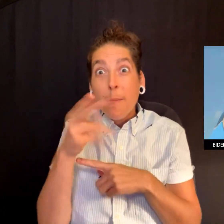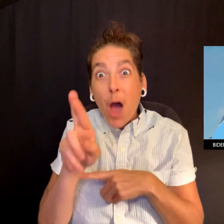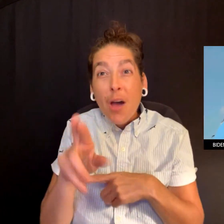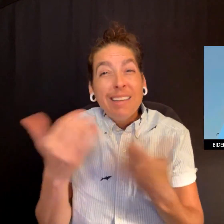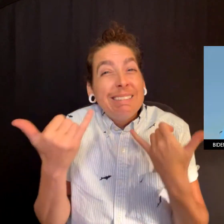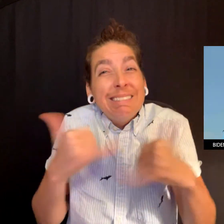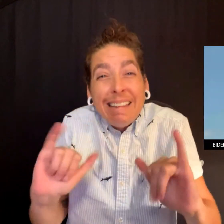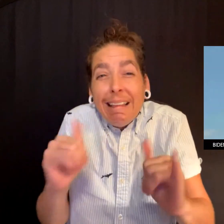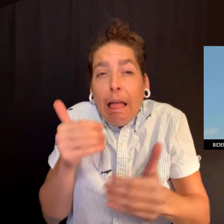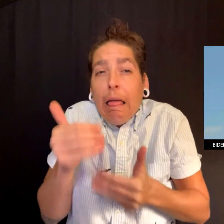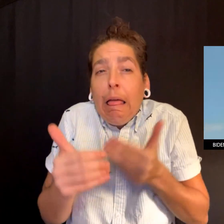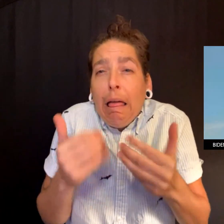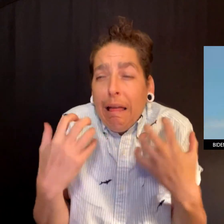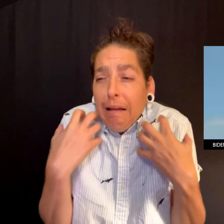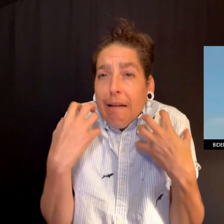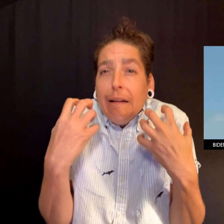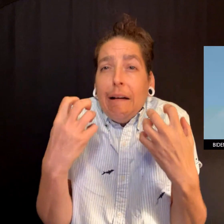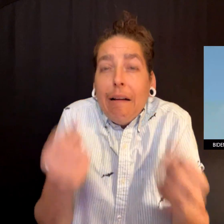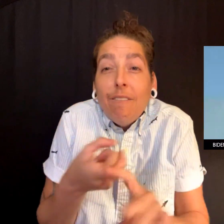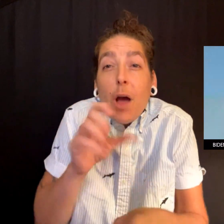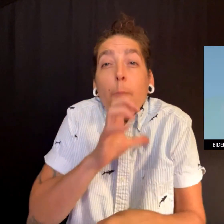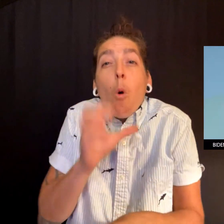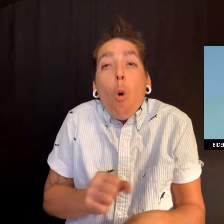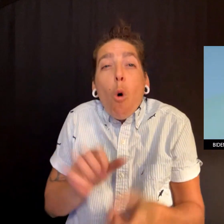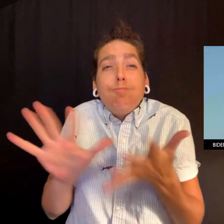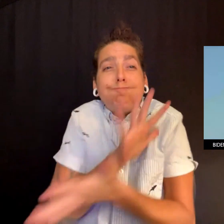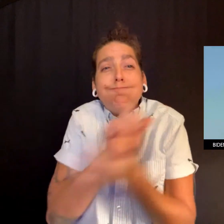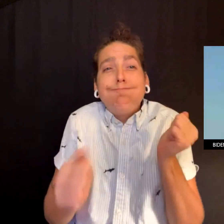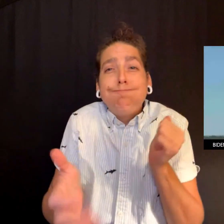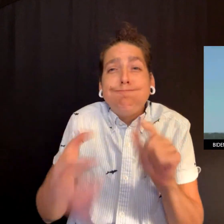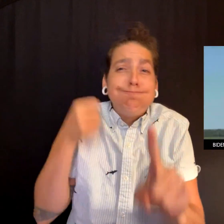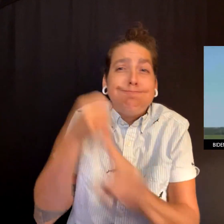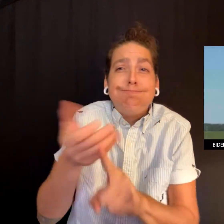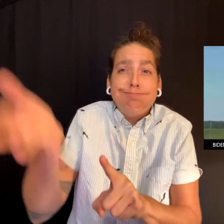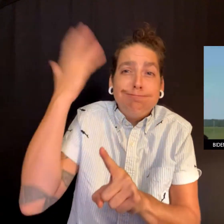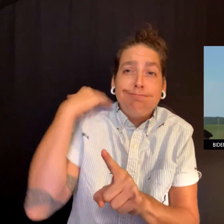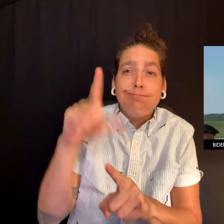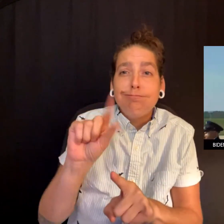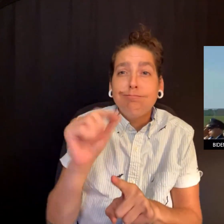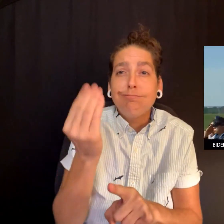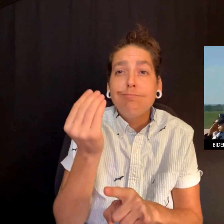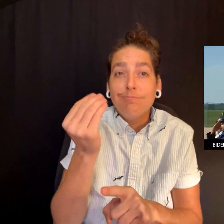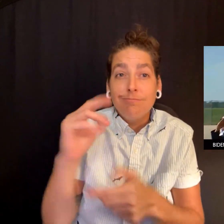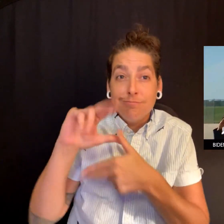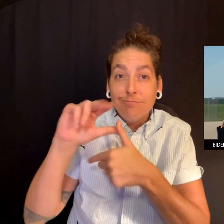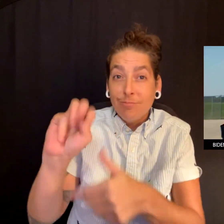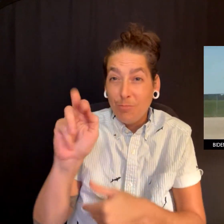Puerto Rico had barely recovered from the devastating impact of hurricane Maria in 2014.